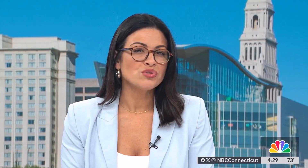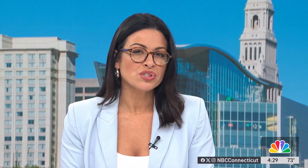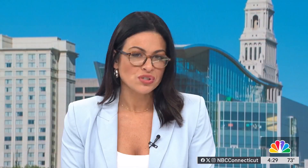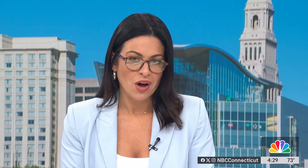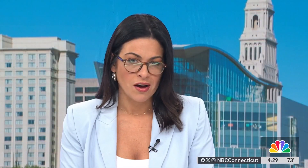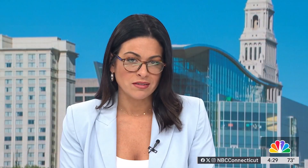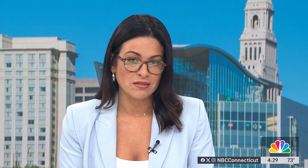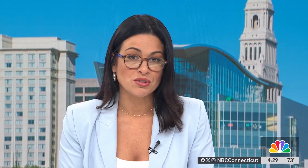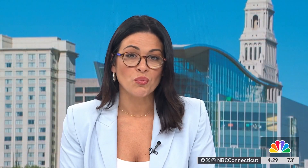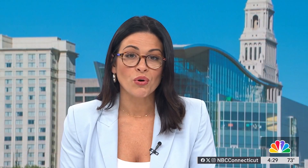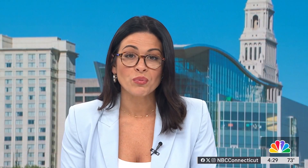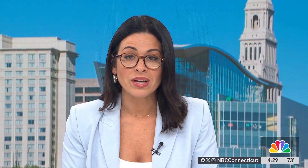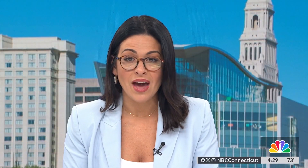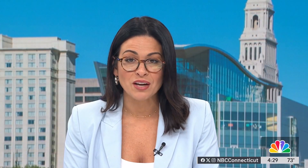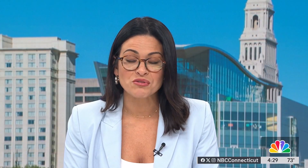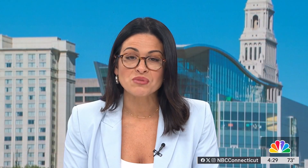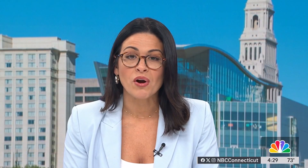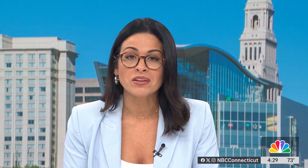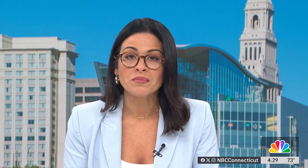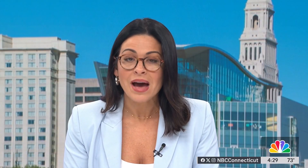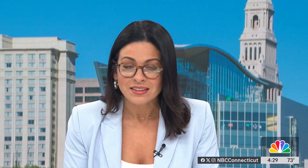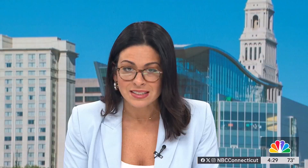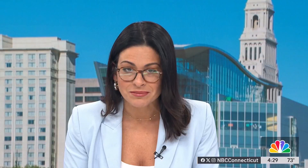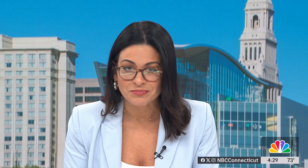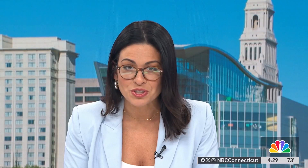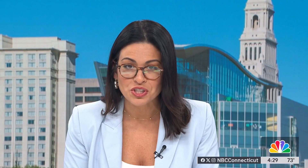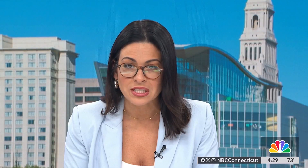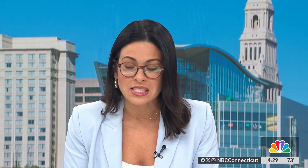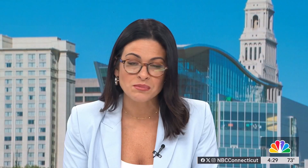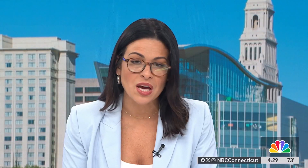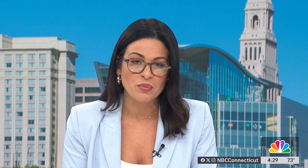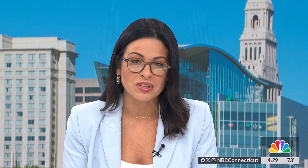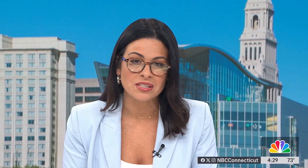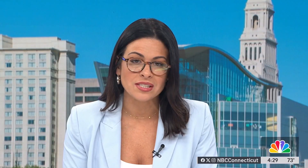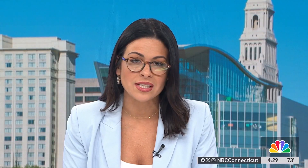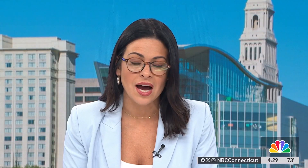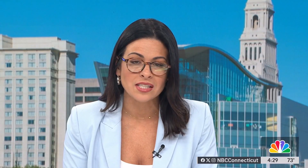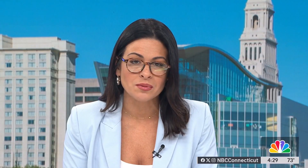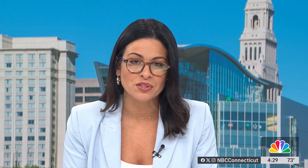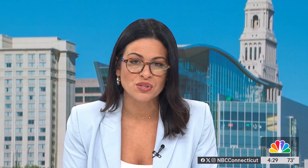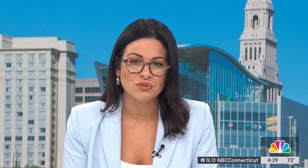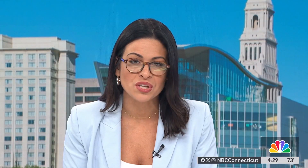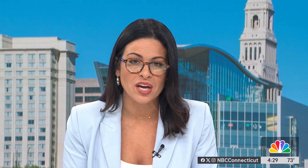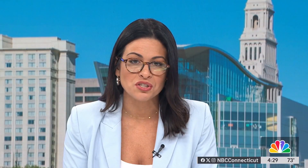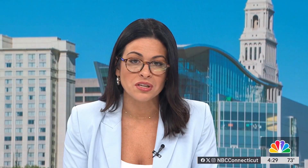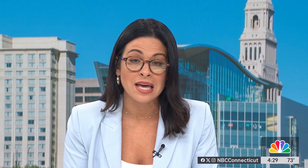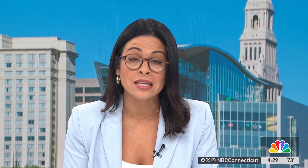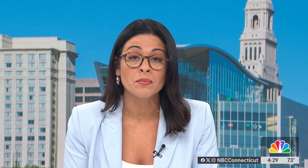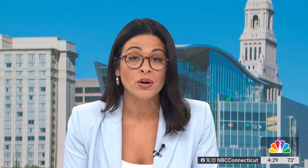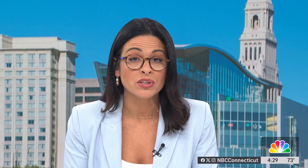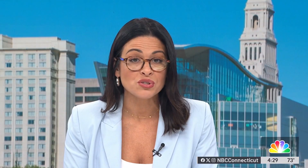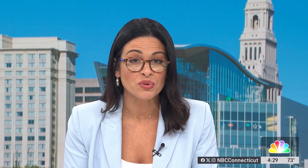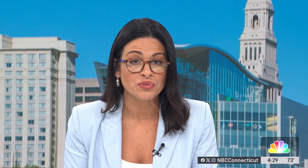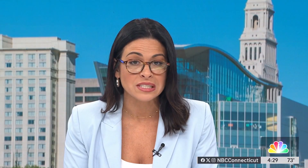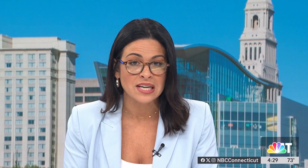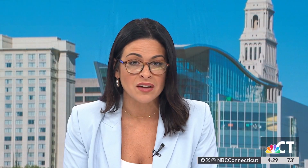hard of hearing and deaf blind people is getting bigger. The woman you just saw is award